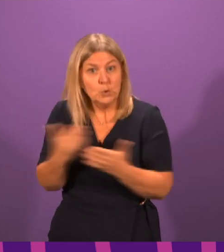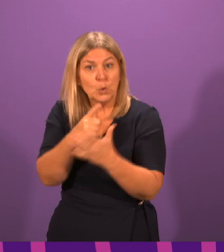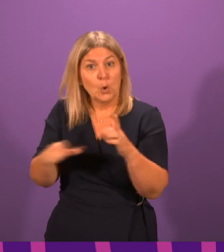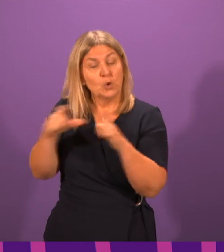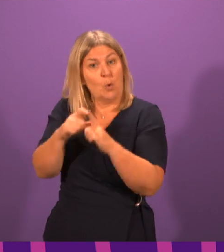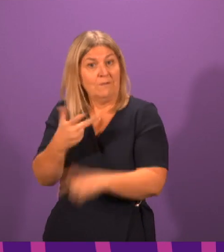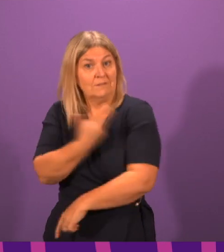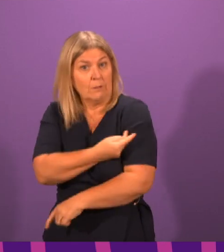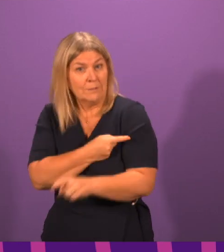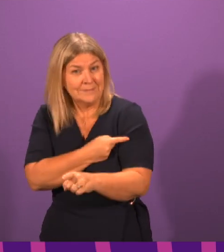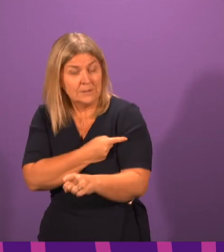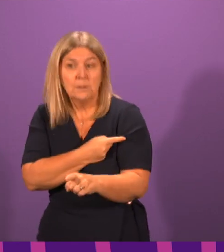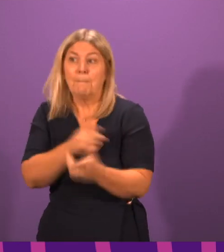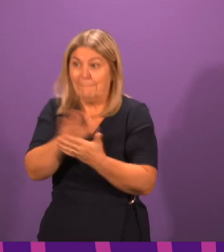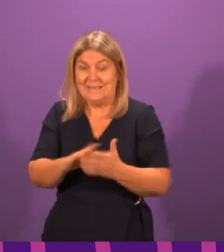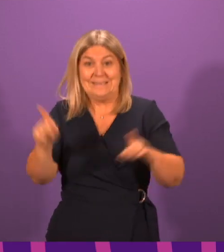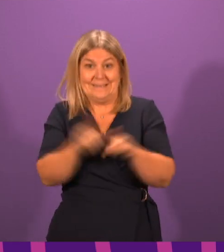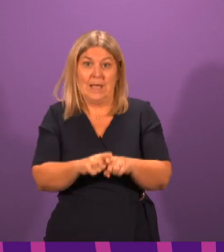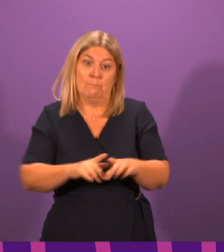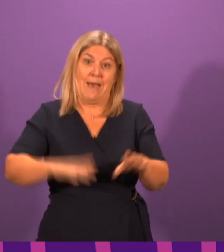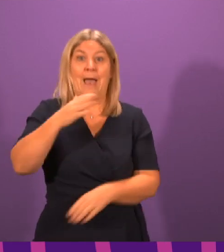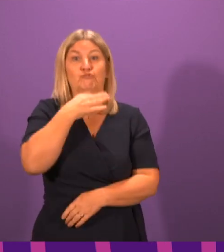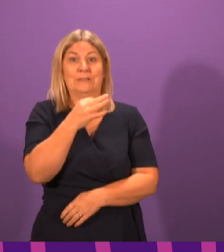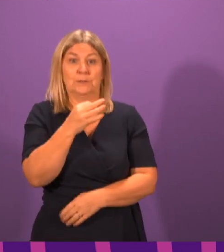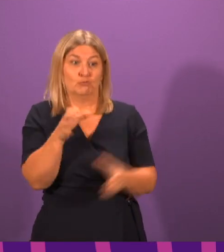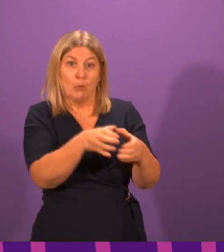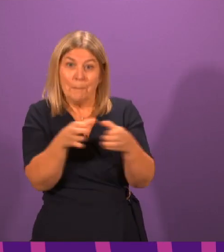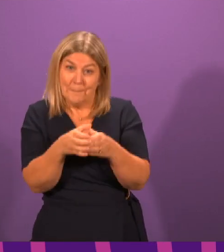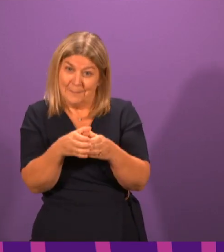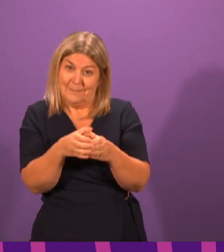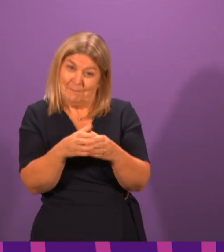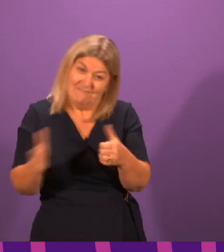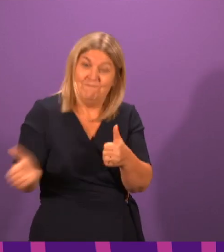same high-risk groups will, I presume, be first in line for that vaccine, how does the Scottish